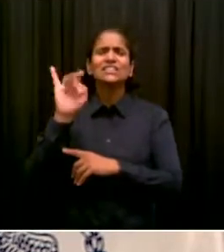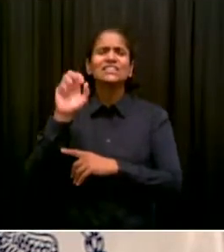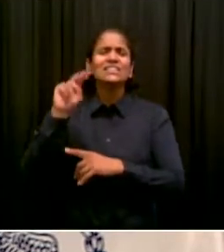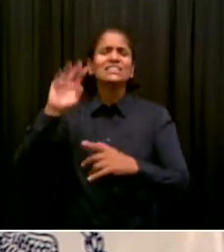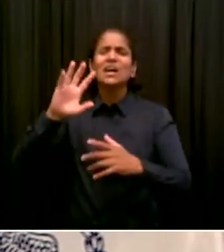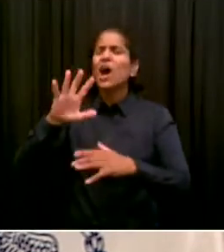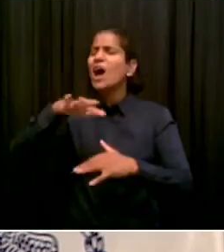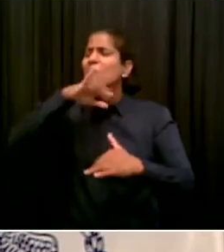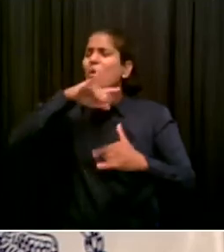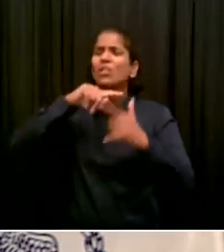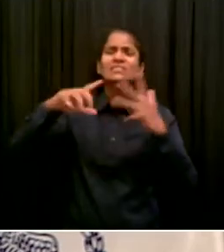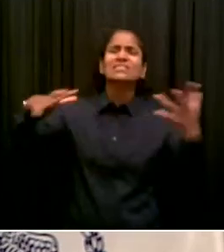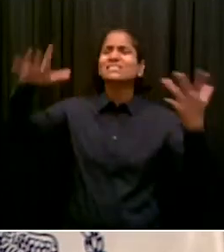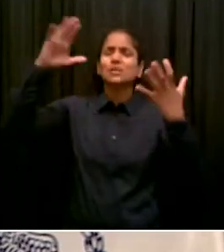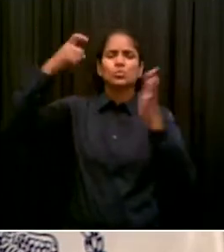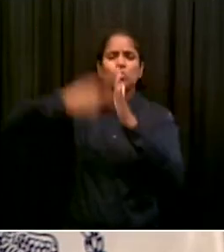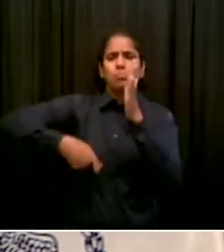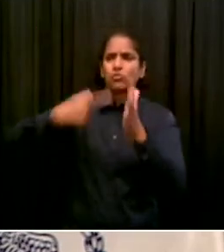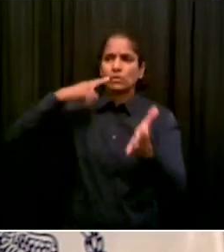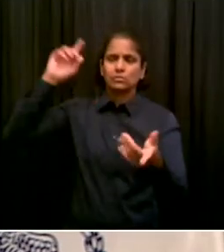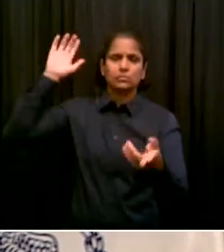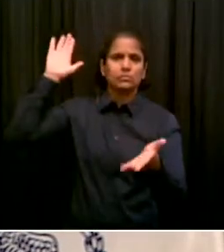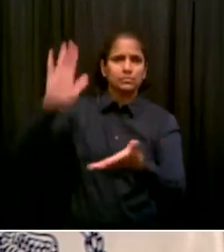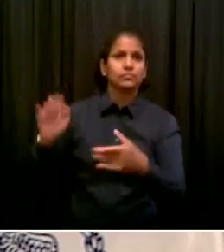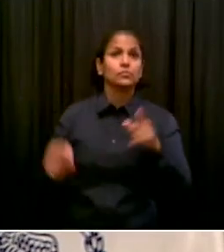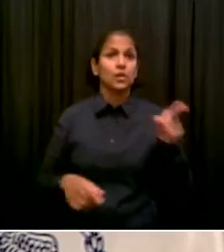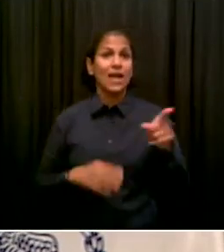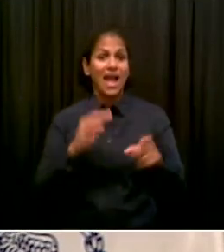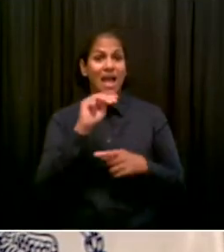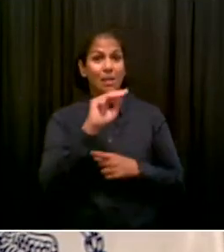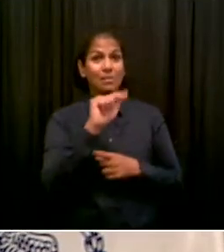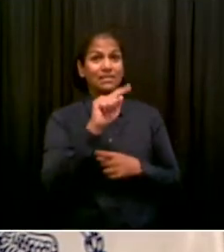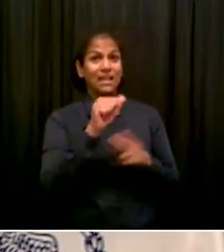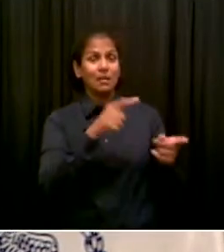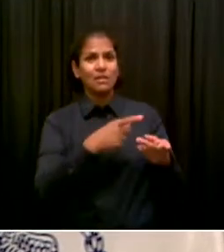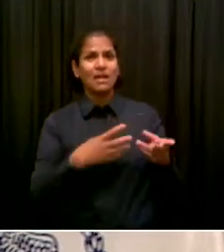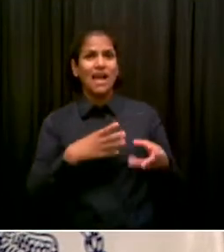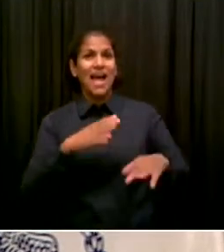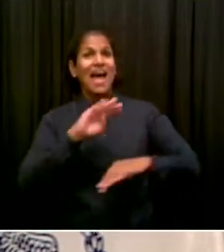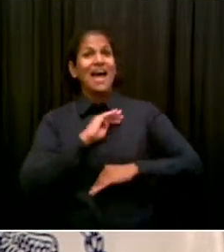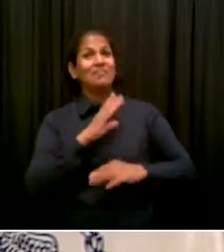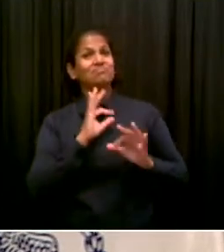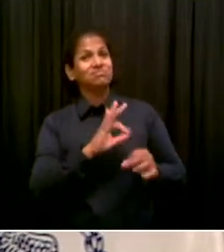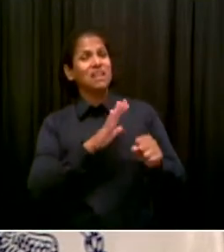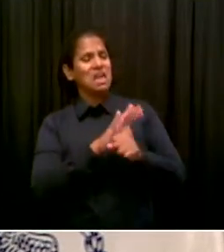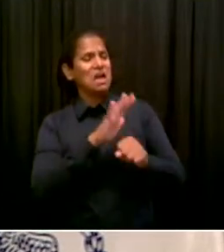ADDRESSED LONG-TERM. I DON'T ACCEPT THE FULLY FUNDED.